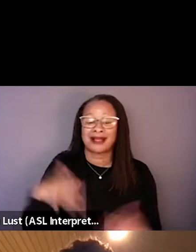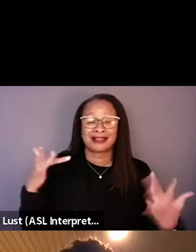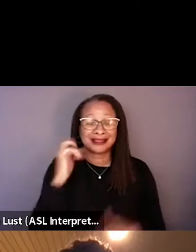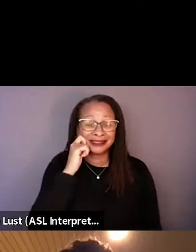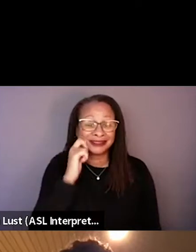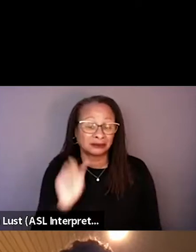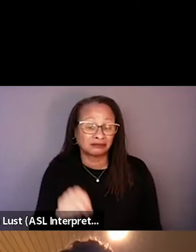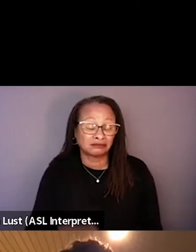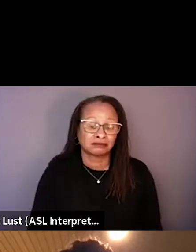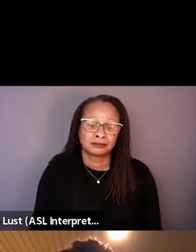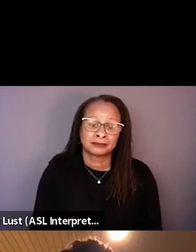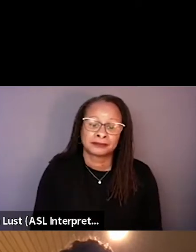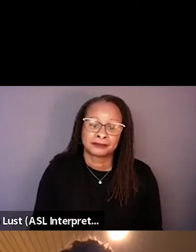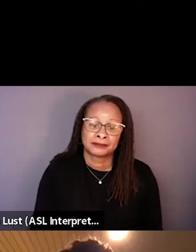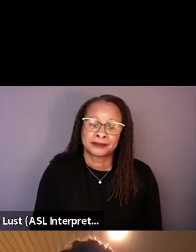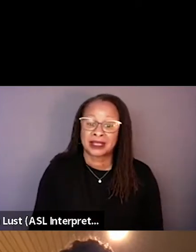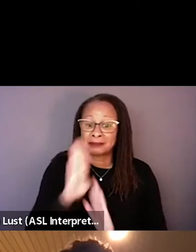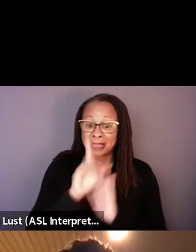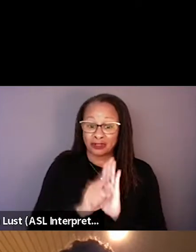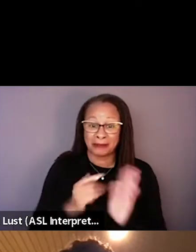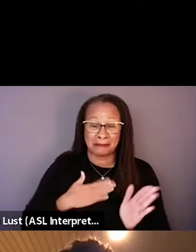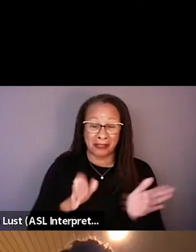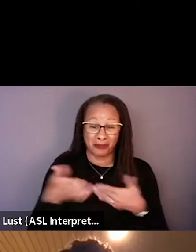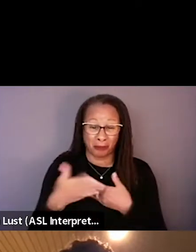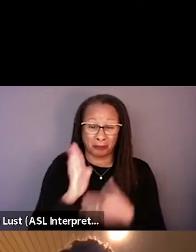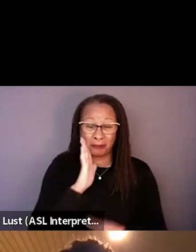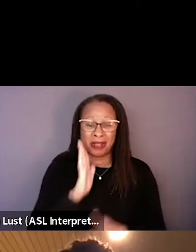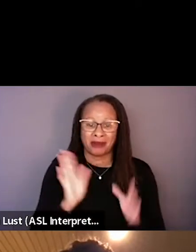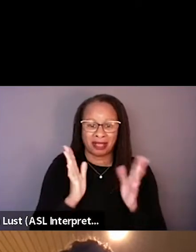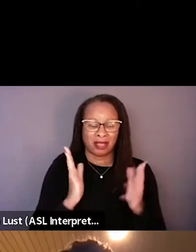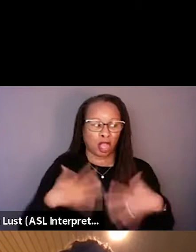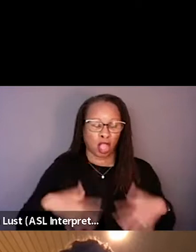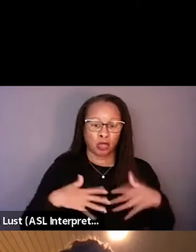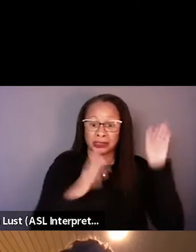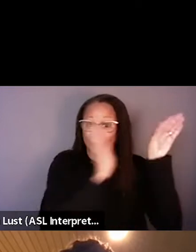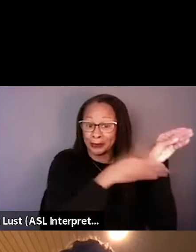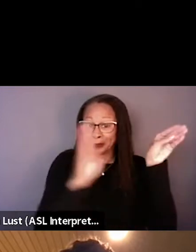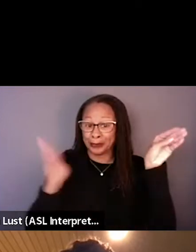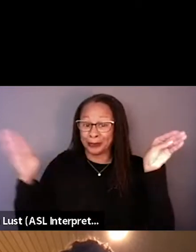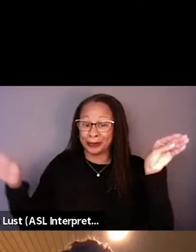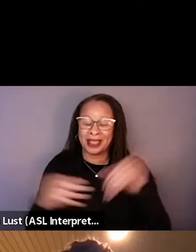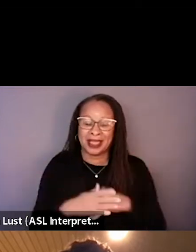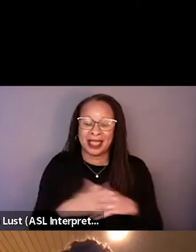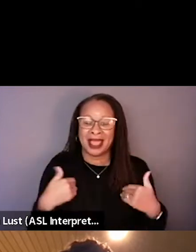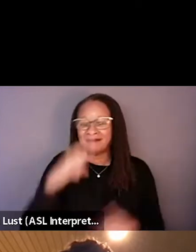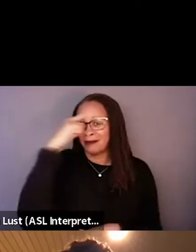Well, my background is my room with some clothes on and I'm wearing a black shirt.